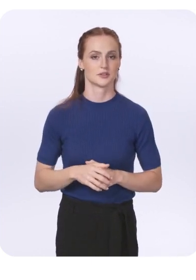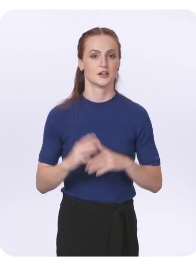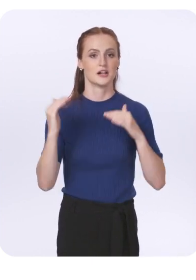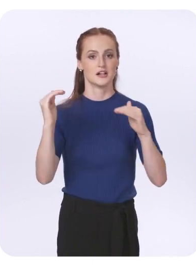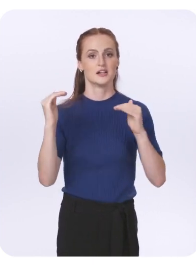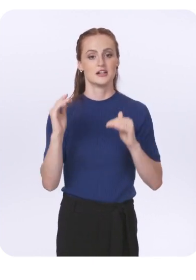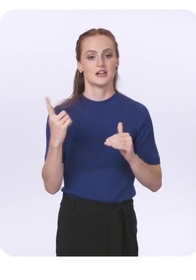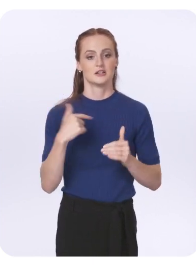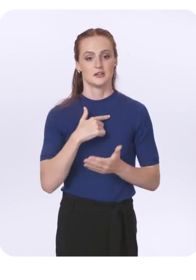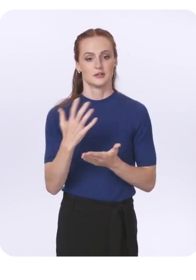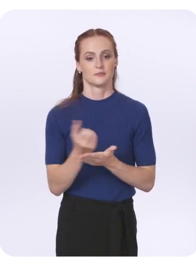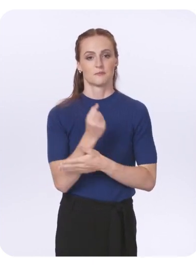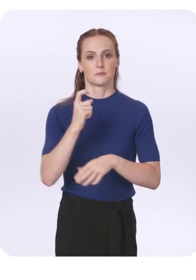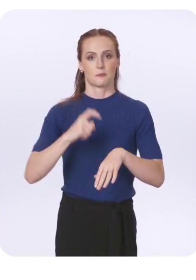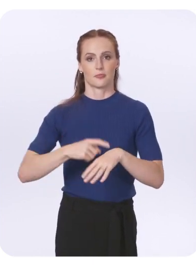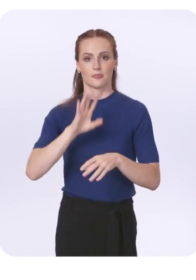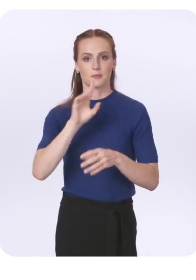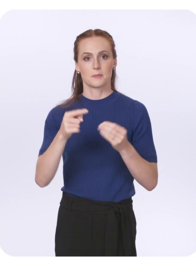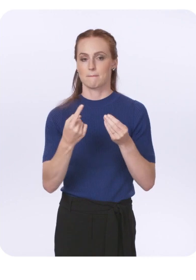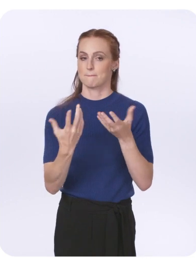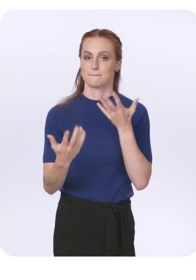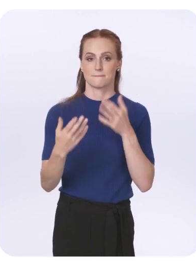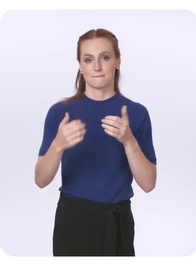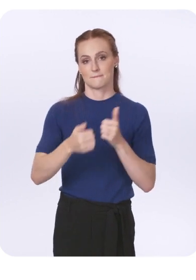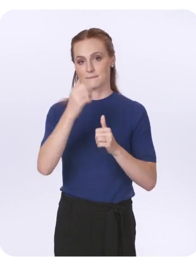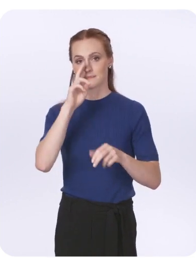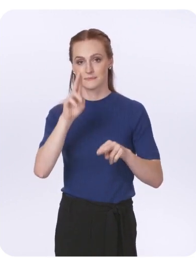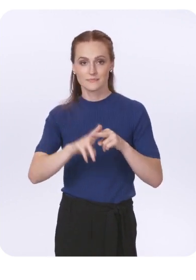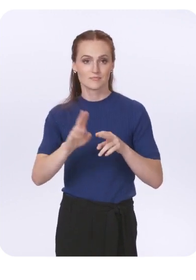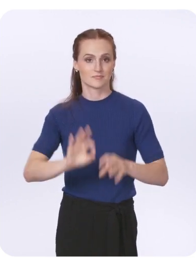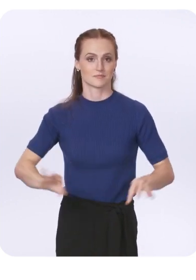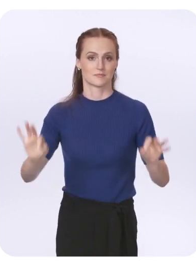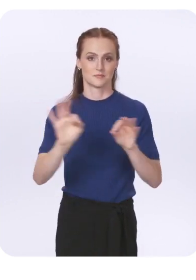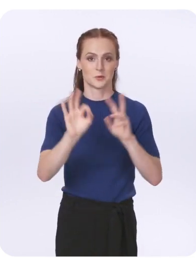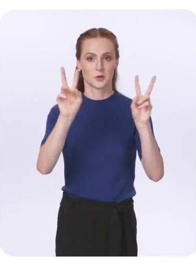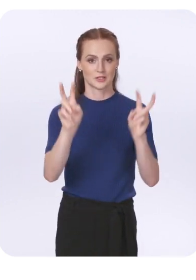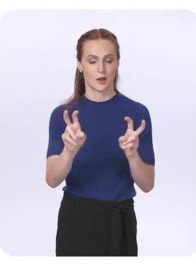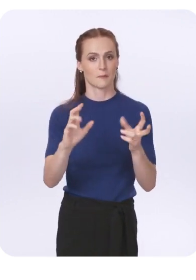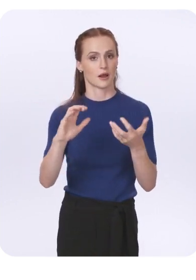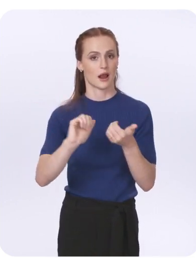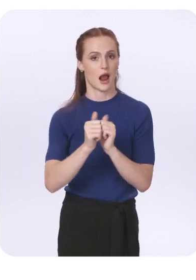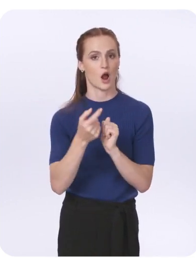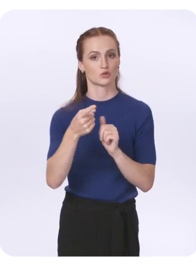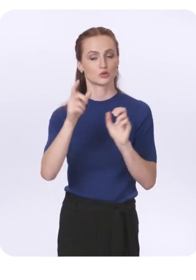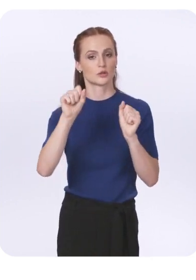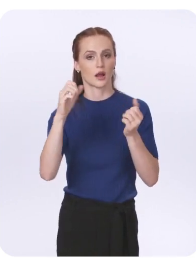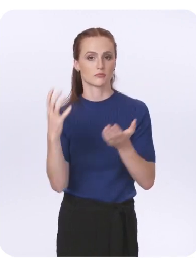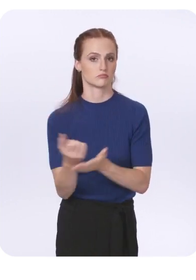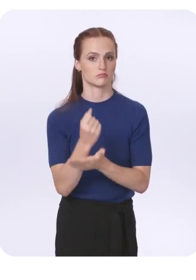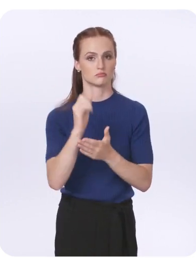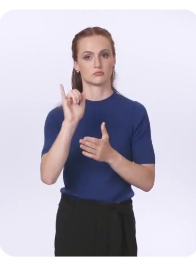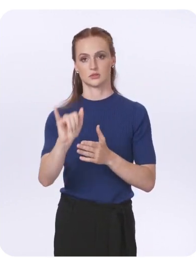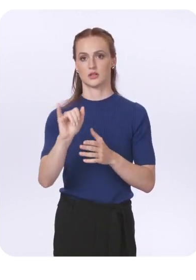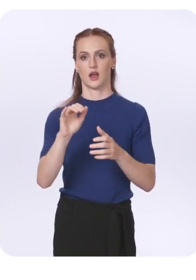Next, we're going to spend some time talking about perhaps the most fun and important topic of how to actually utilize